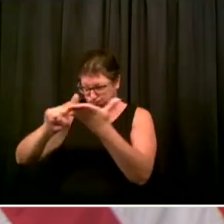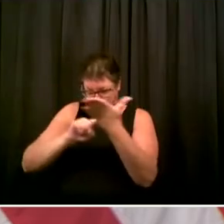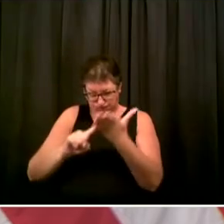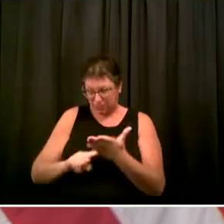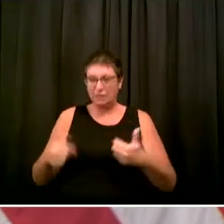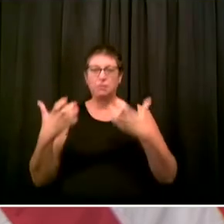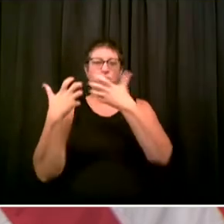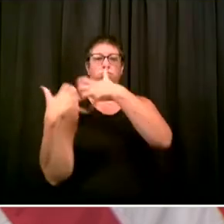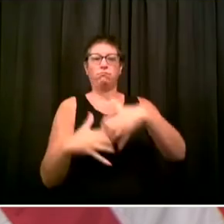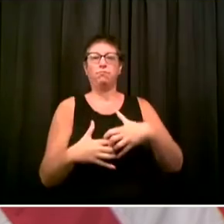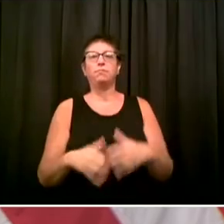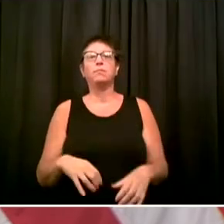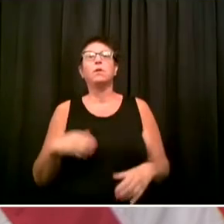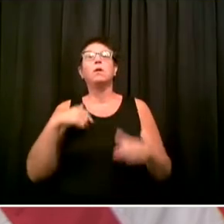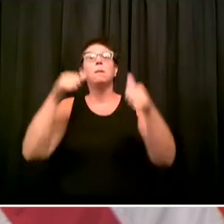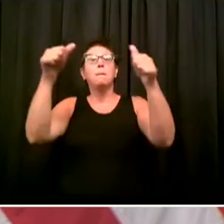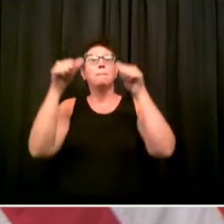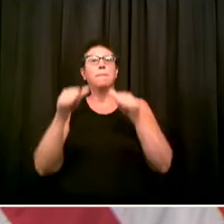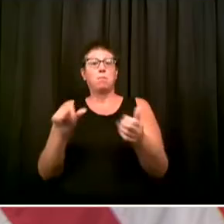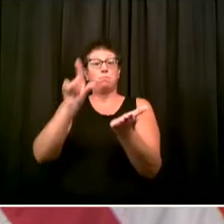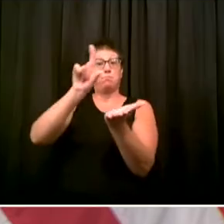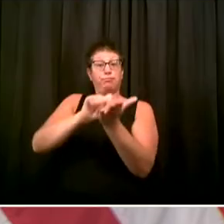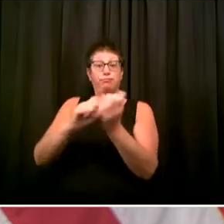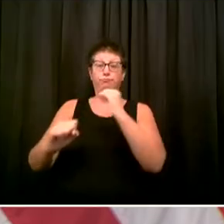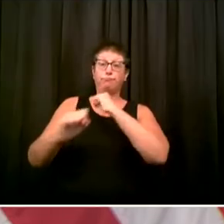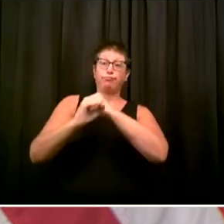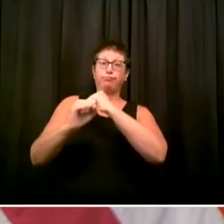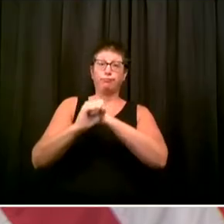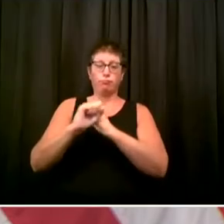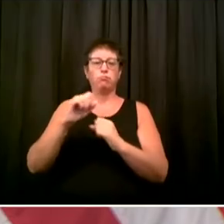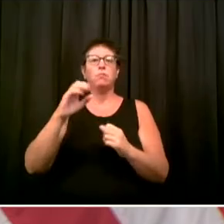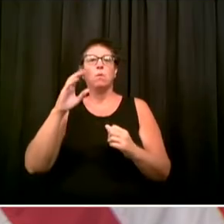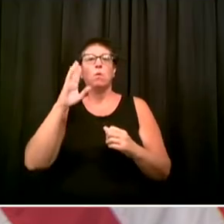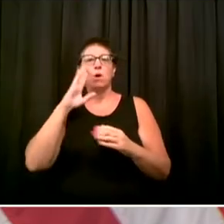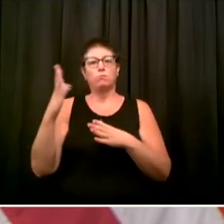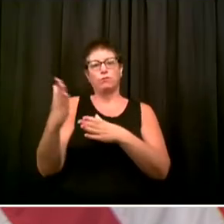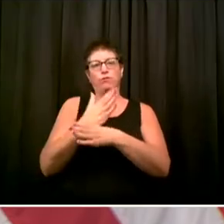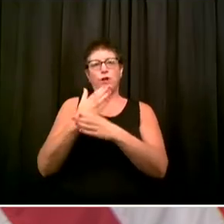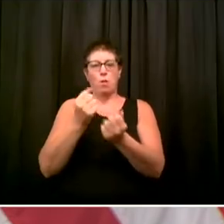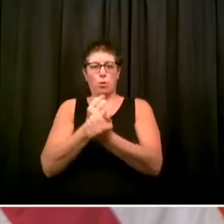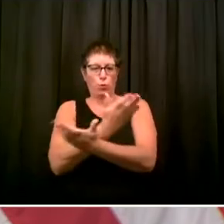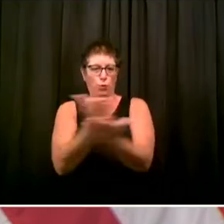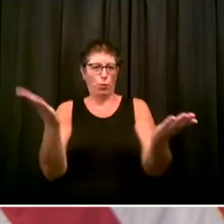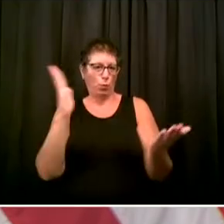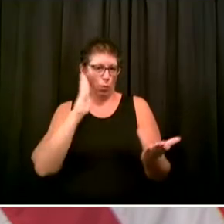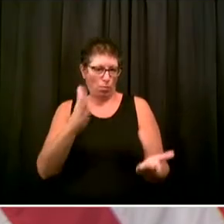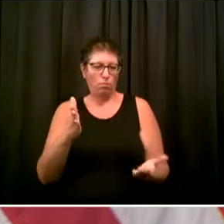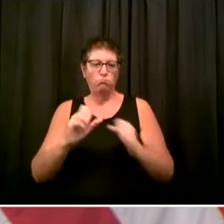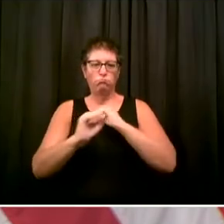WILL BEGIN POSTING THE RESULTS LATER THIS WEEK AND